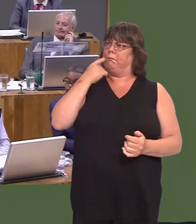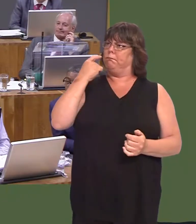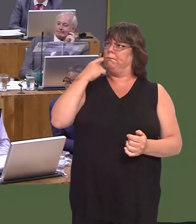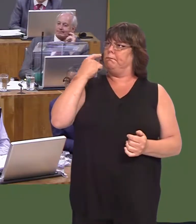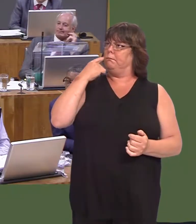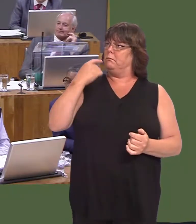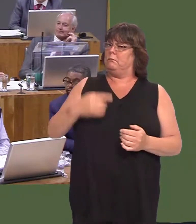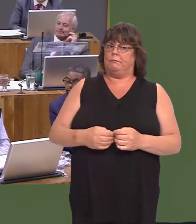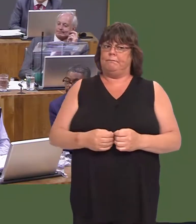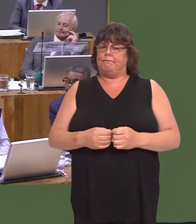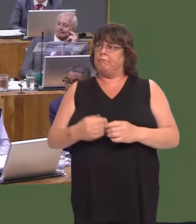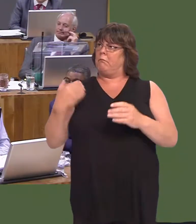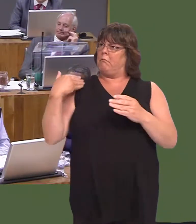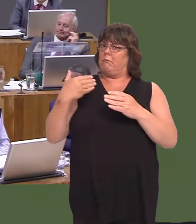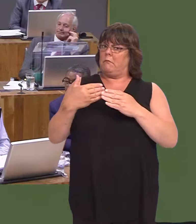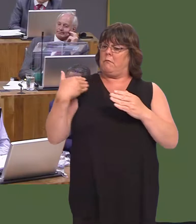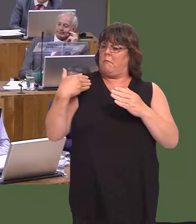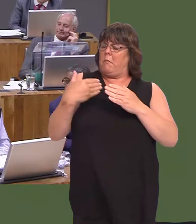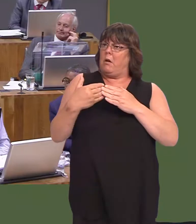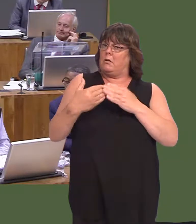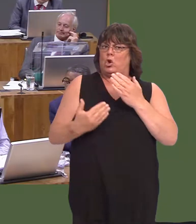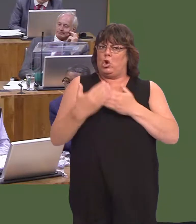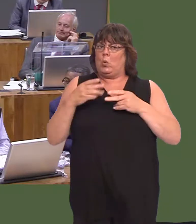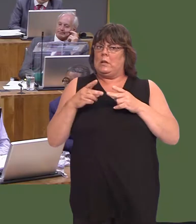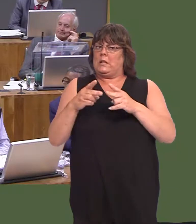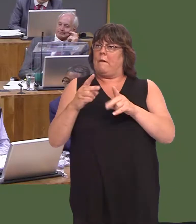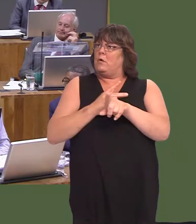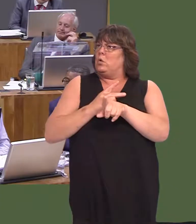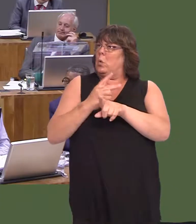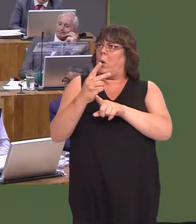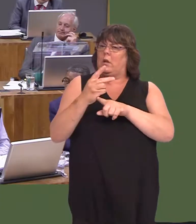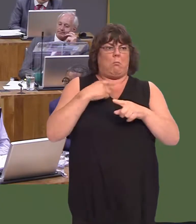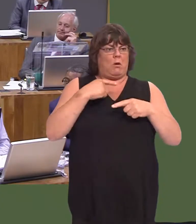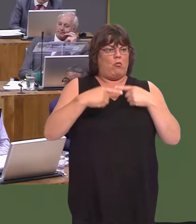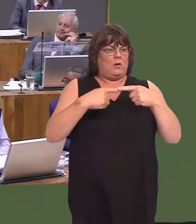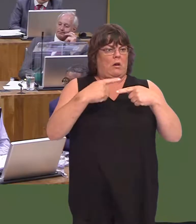recycled in the new system for the past two weeks without any problem at all.